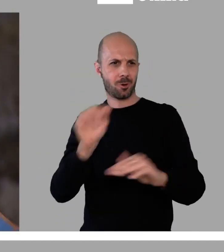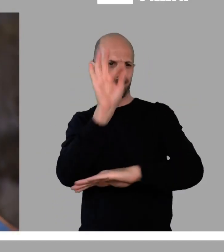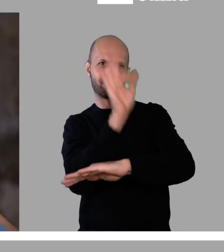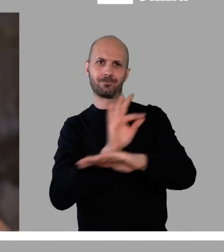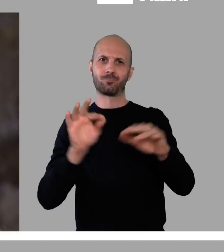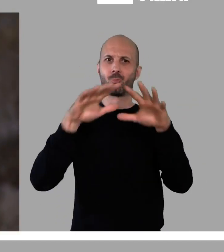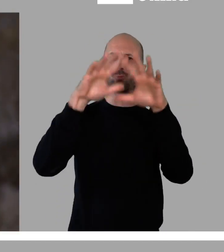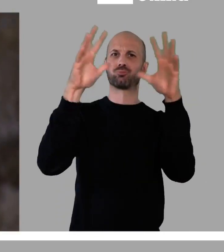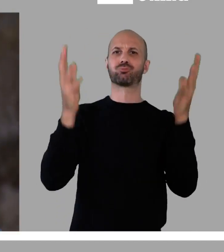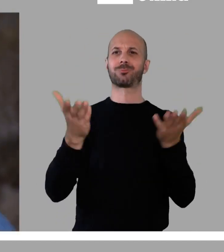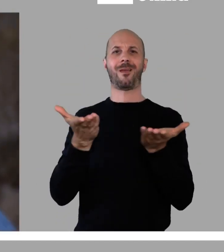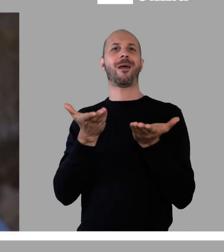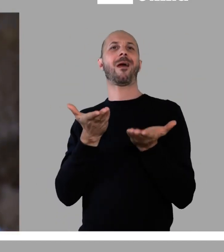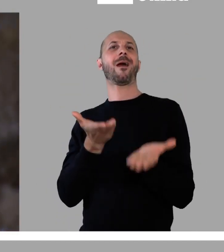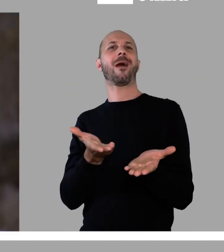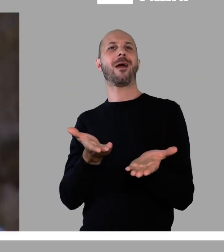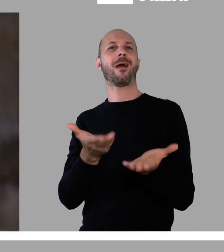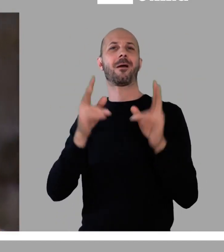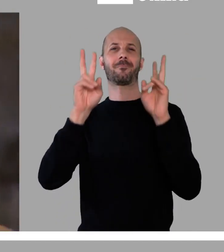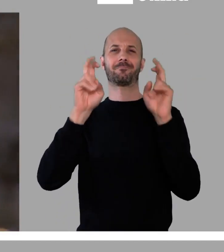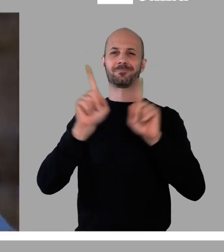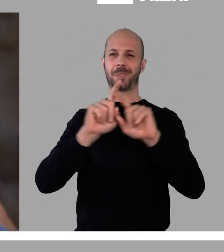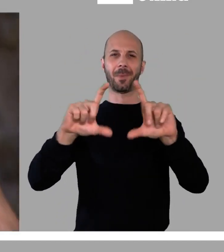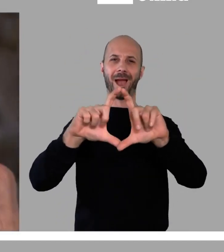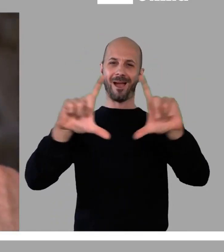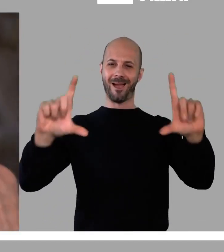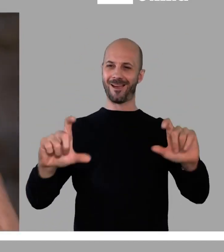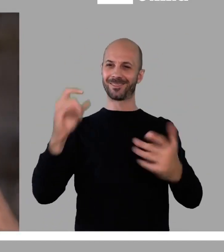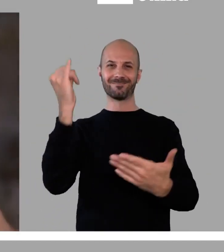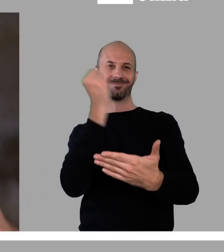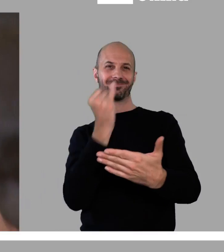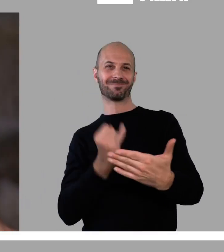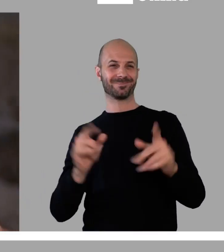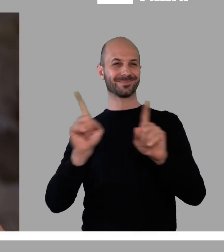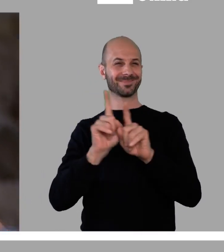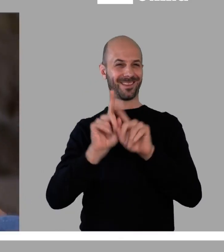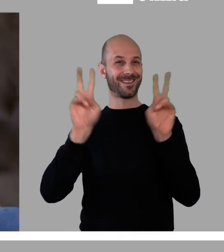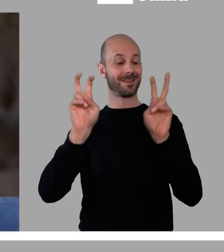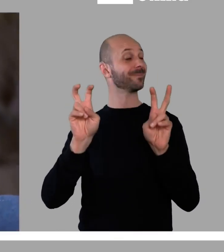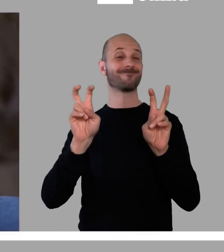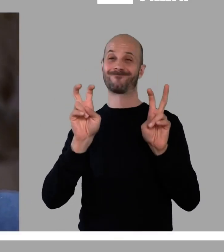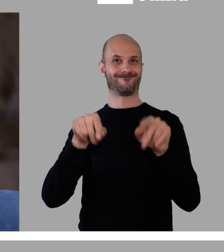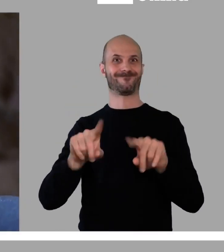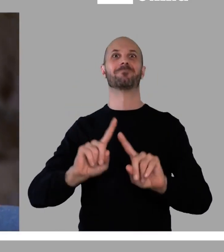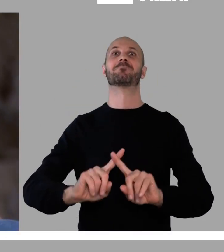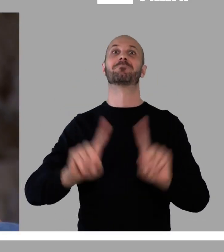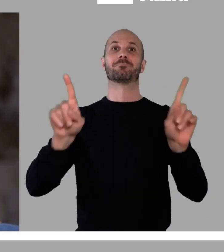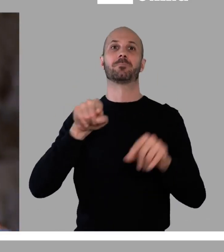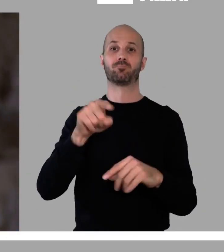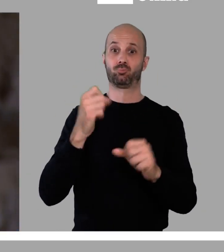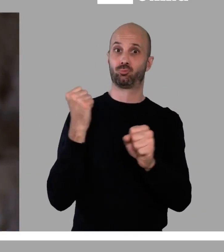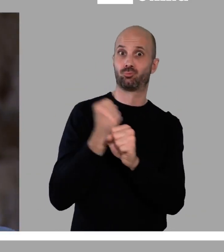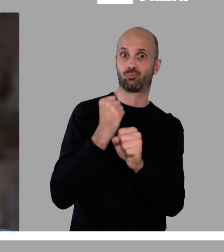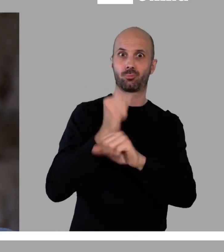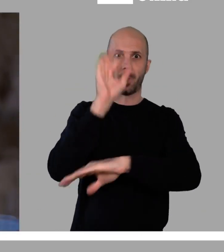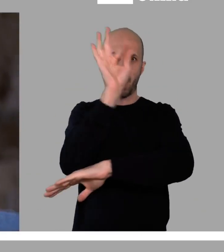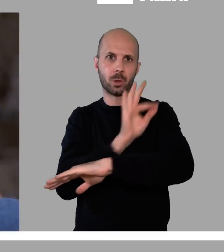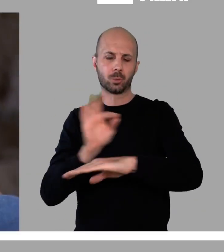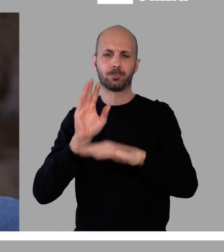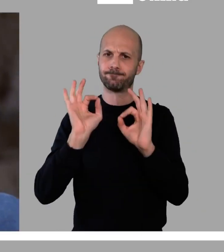because an architecture is not like a postcard or a painting that people can look at it.